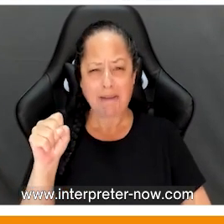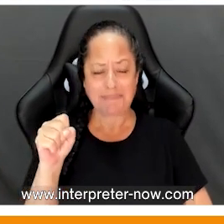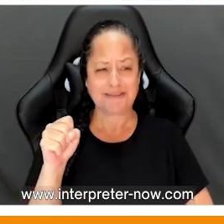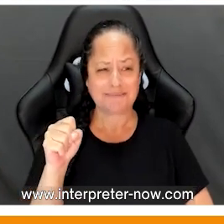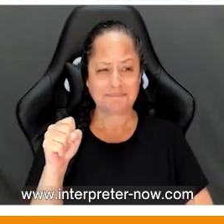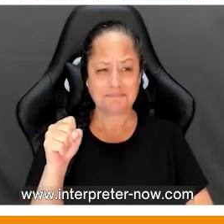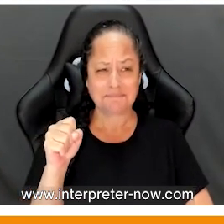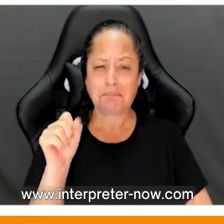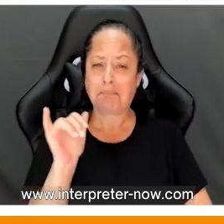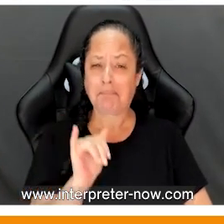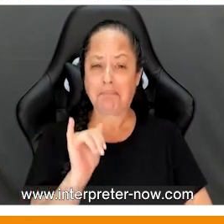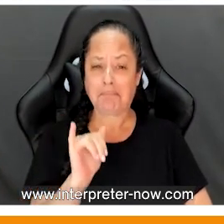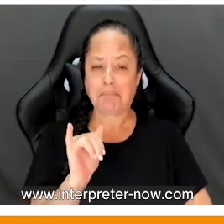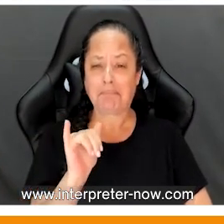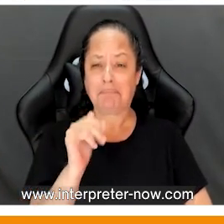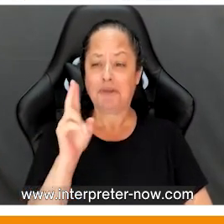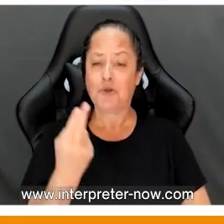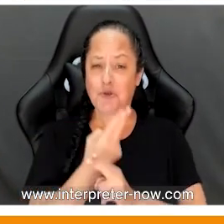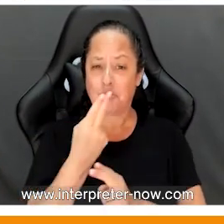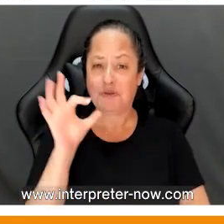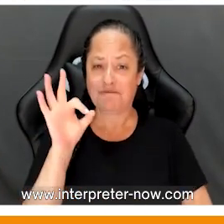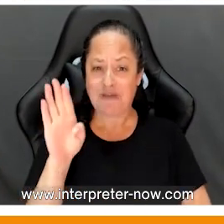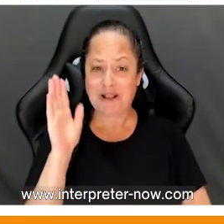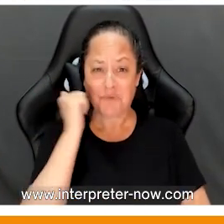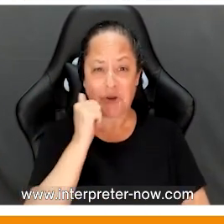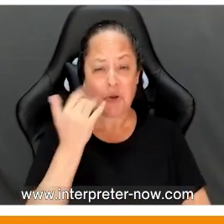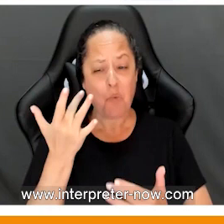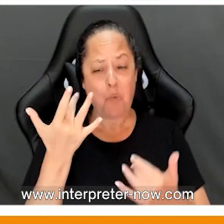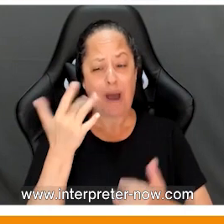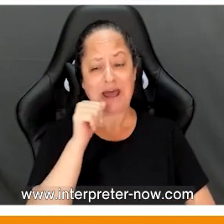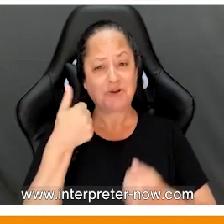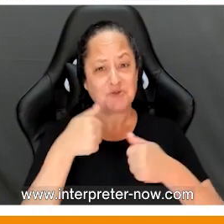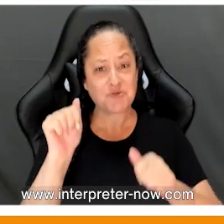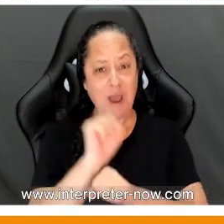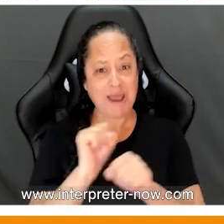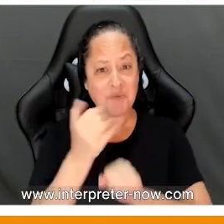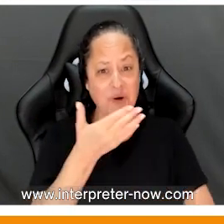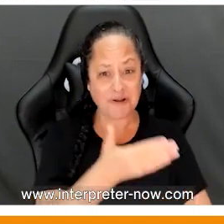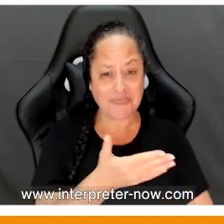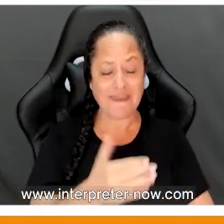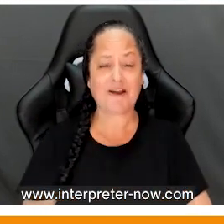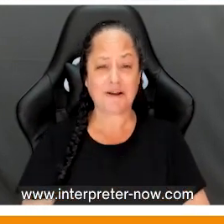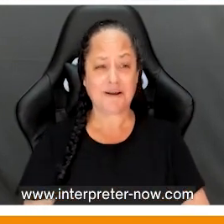I was just like, "Hmm, I use Facebook every day, why not try to work there?"